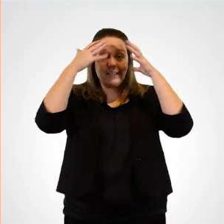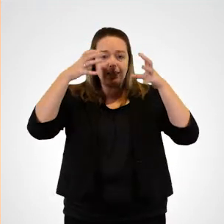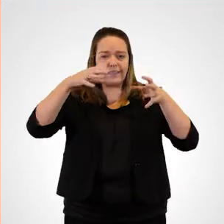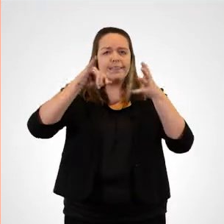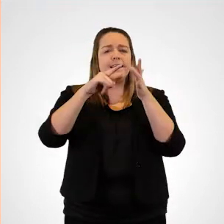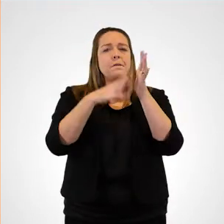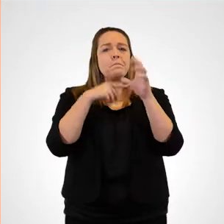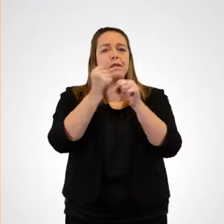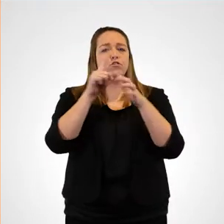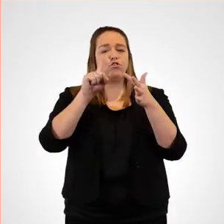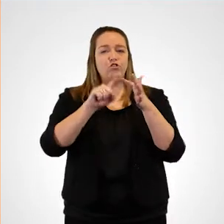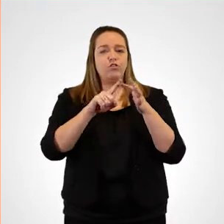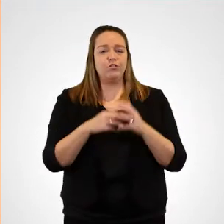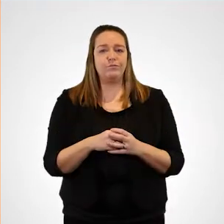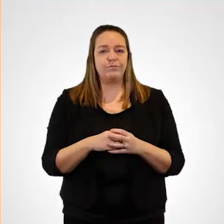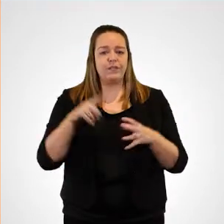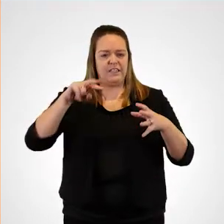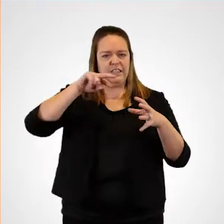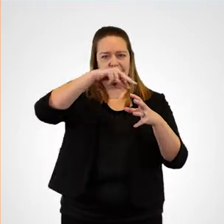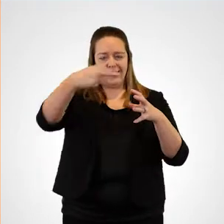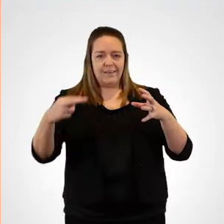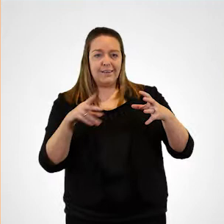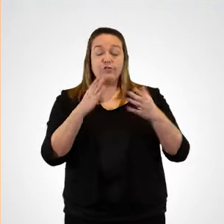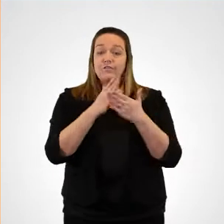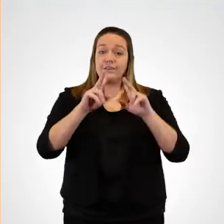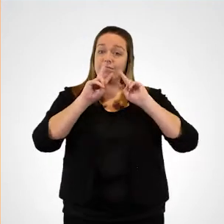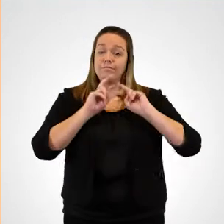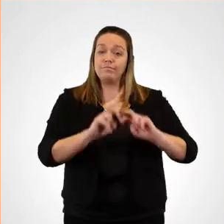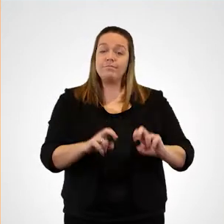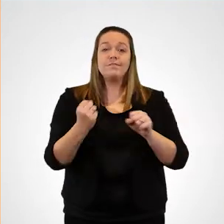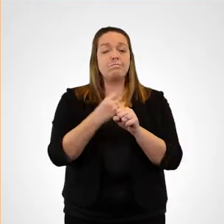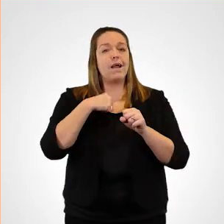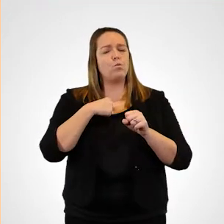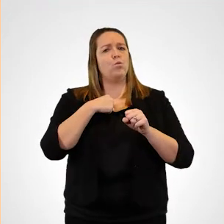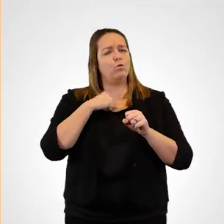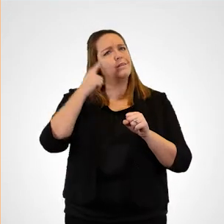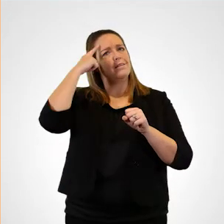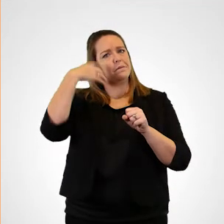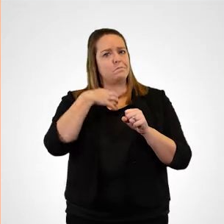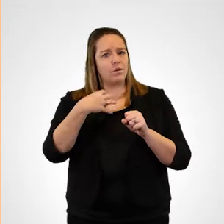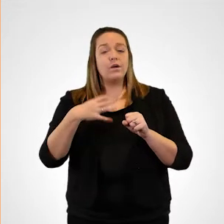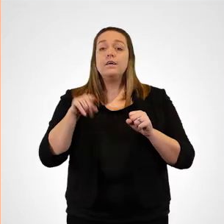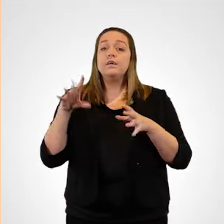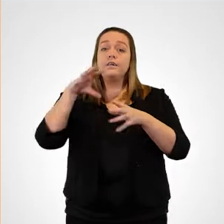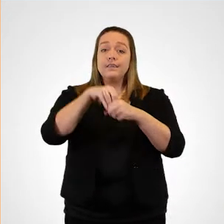and here's a study that I think is really quite thought-provoking because in this study what happened was